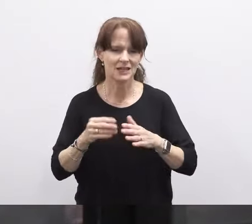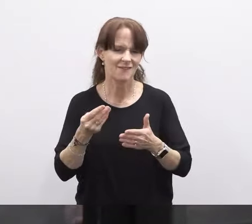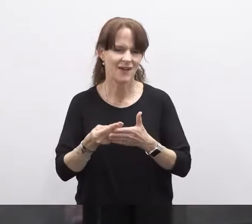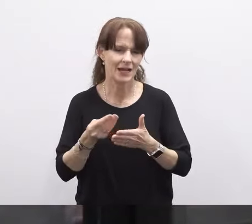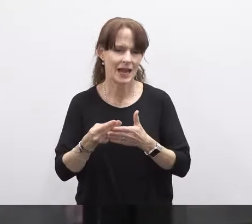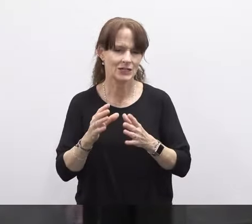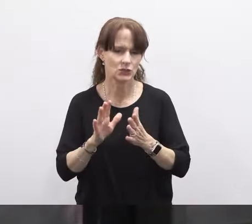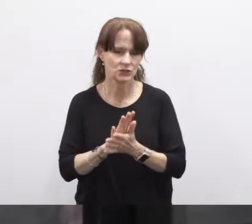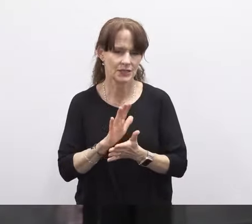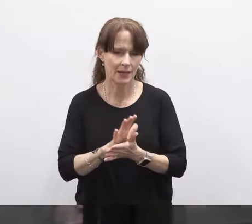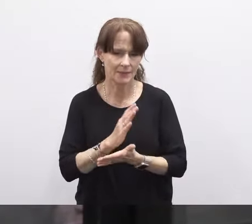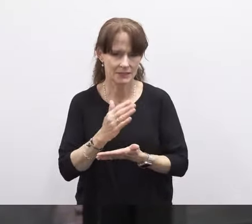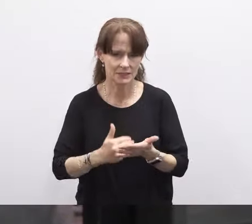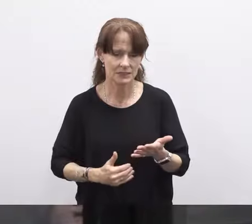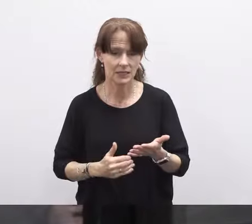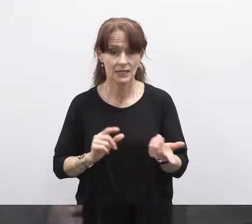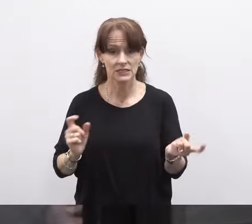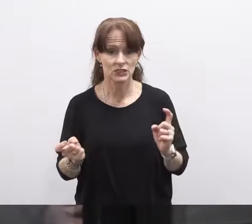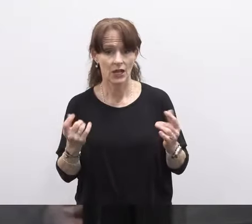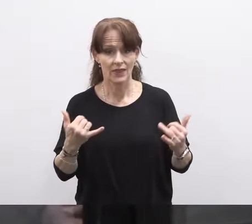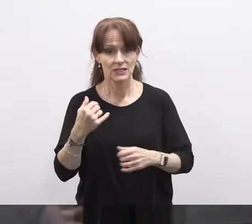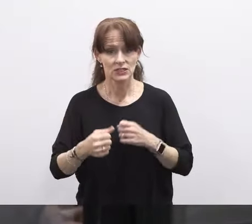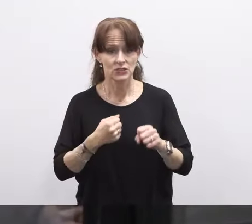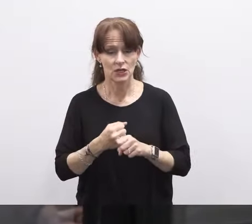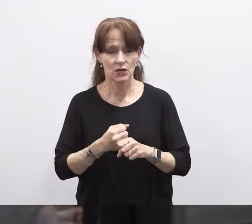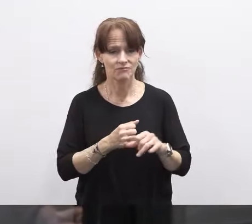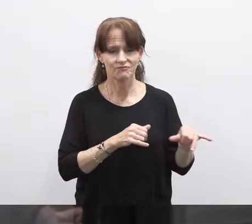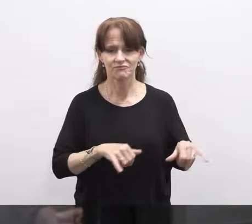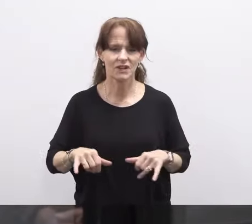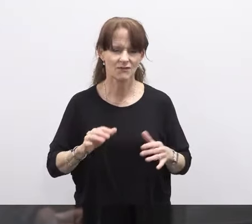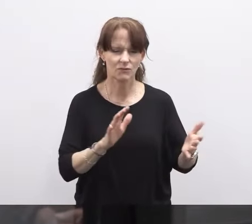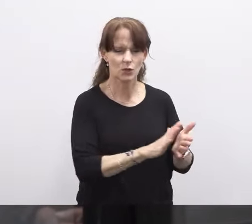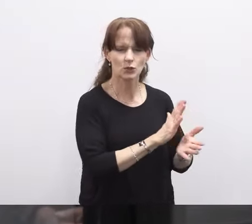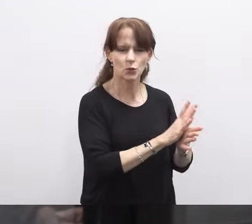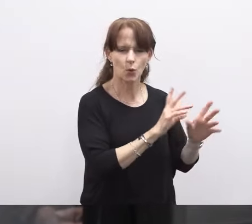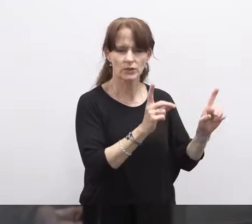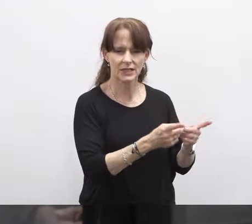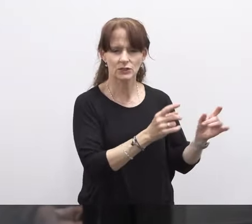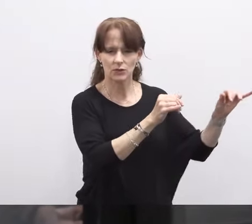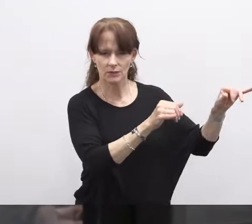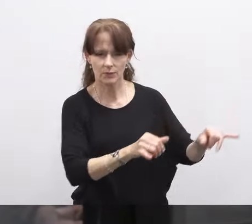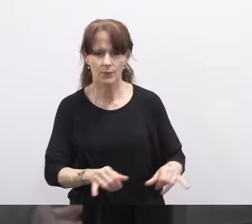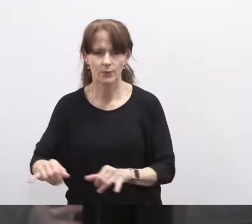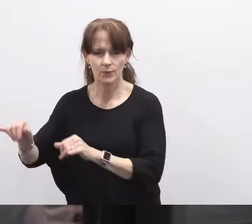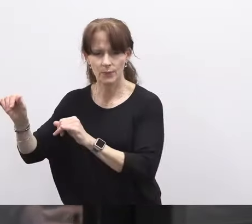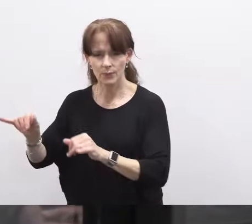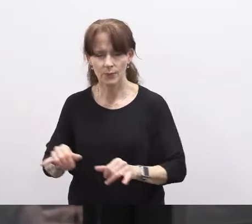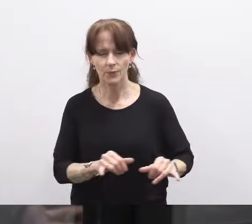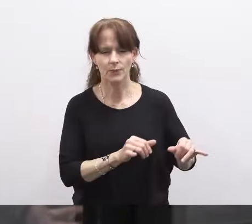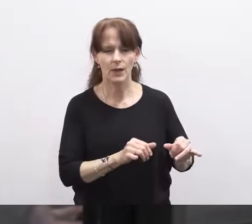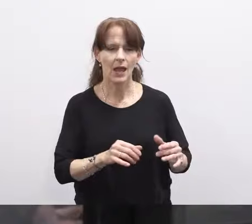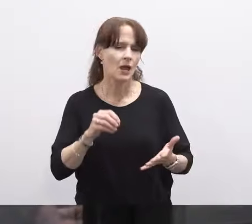So that was a shift that happened this year, and so it's very consistent from school district to school district. There was the option to report it as a special revenue fund